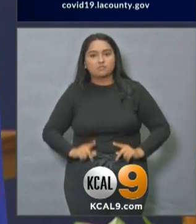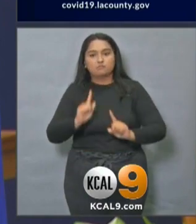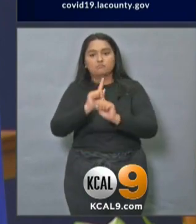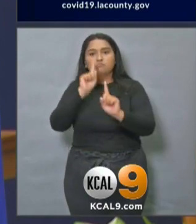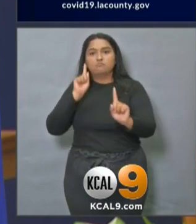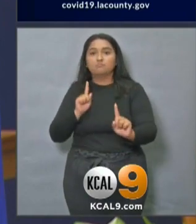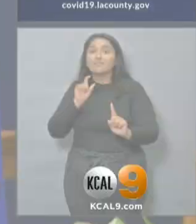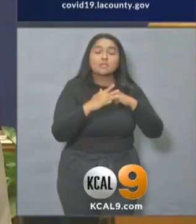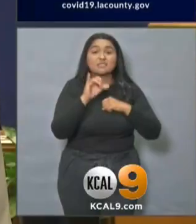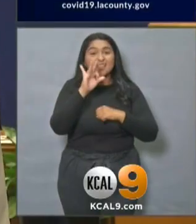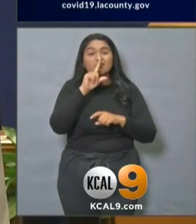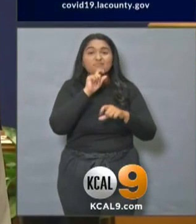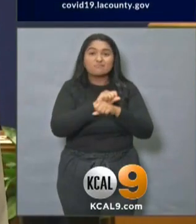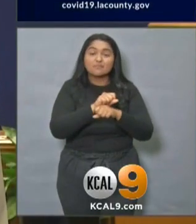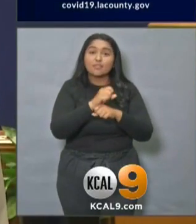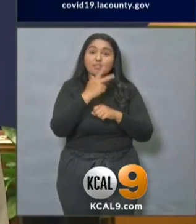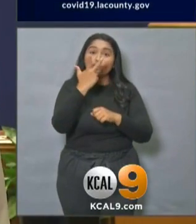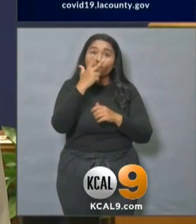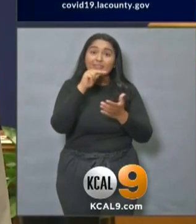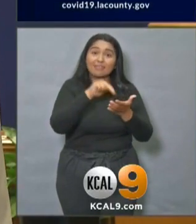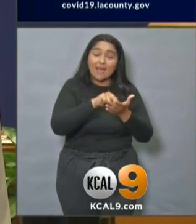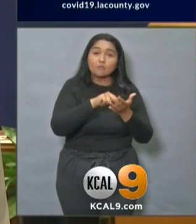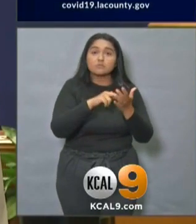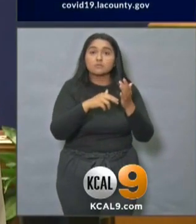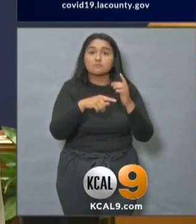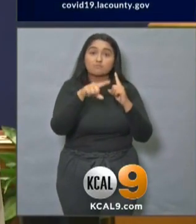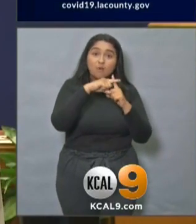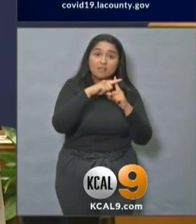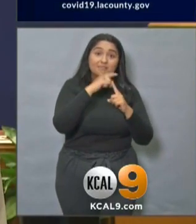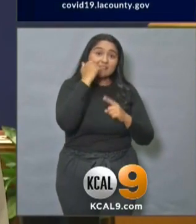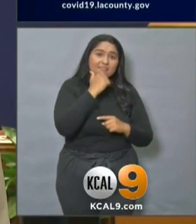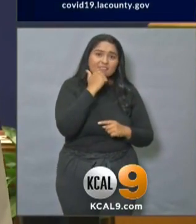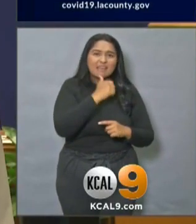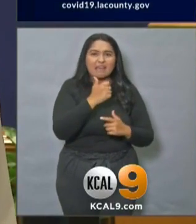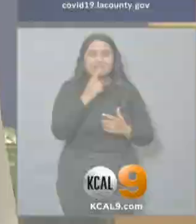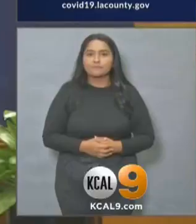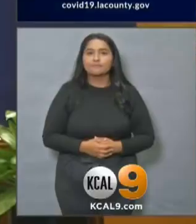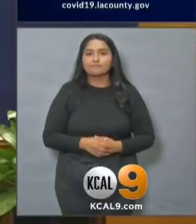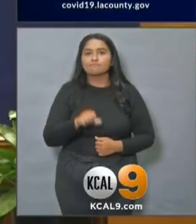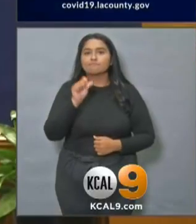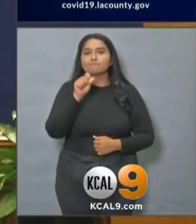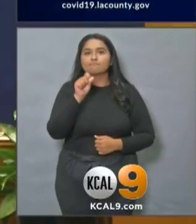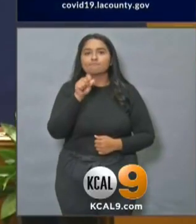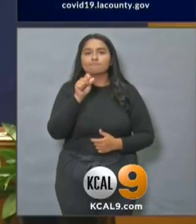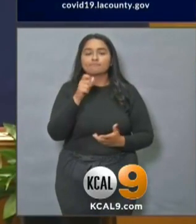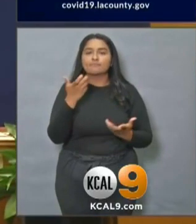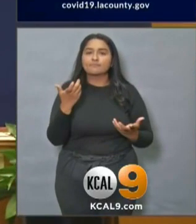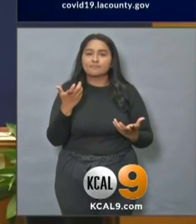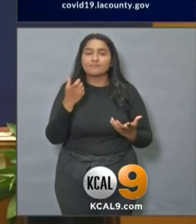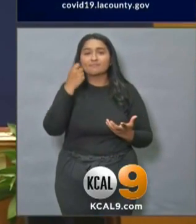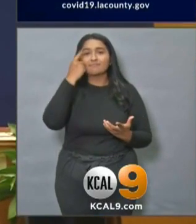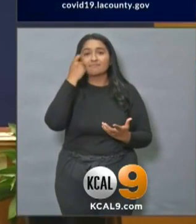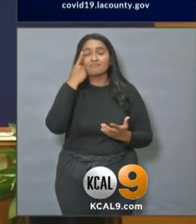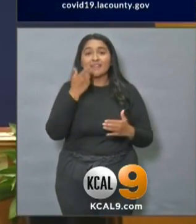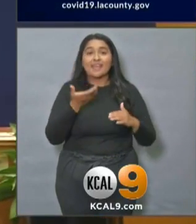THIS IS WHITE IMPORTANT FOR EVERYONE TO WEAR THEIR FACIAL COVERINGS AND TO RESPECT PHYSICAL DISTANCING WHENEVER POSSIBLE.